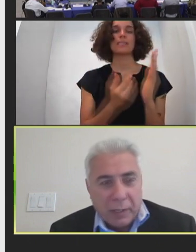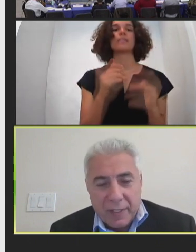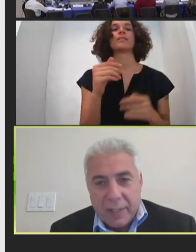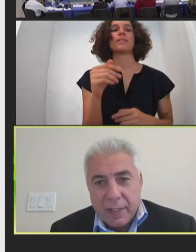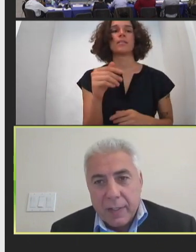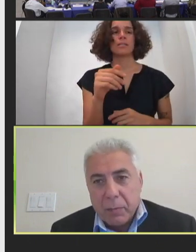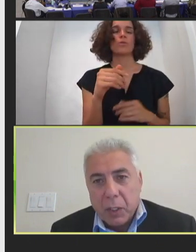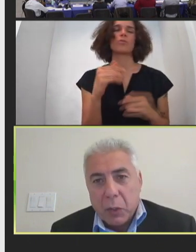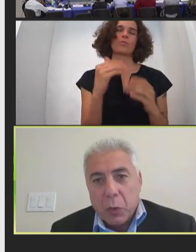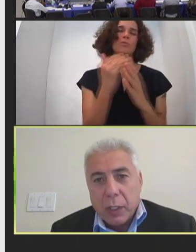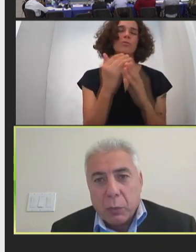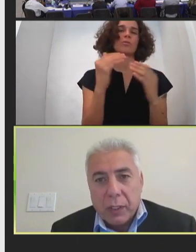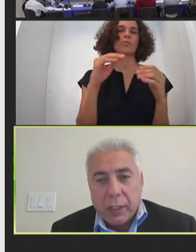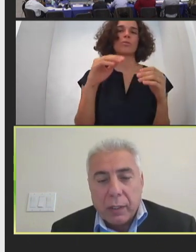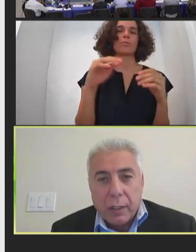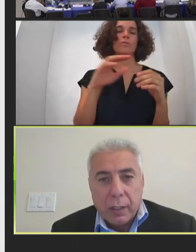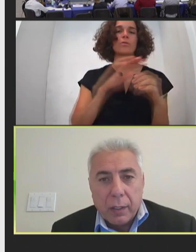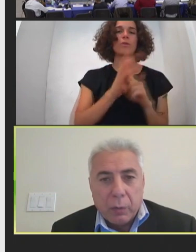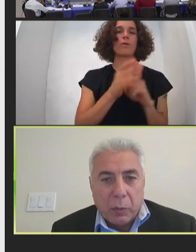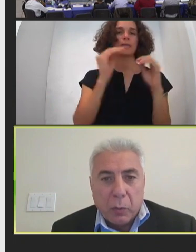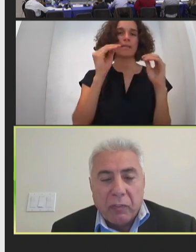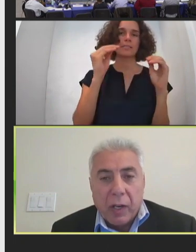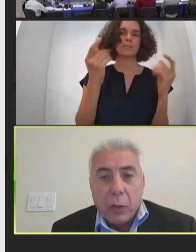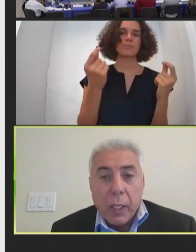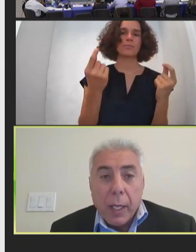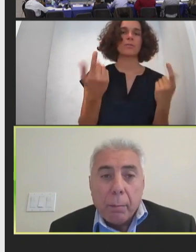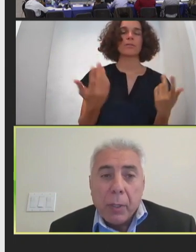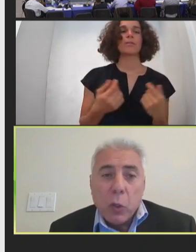this is not something new that we didn't -- we found. But also,